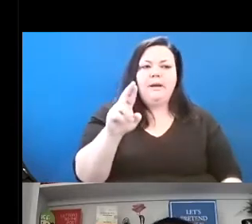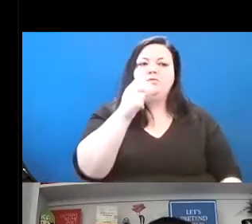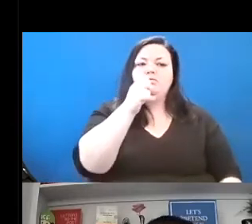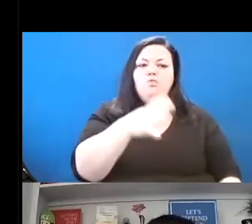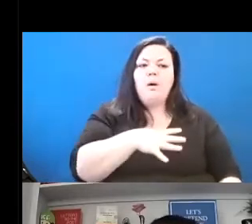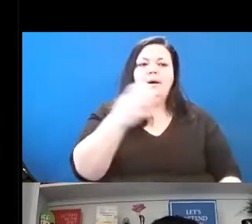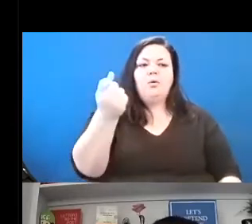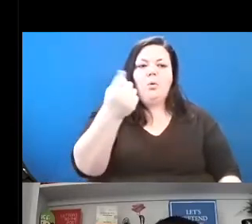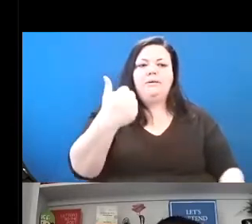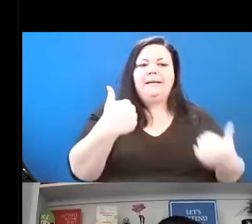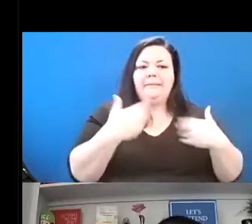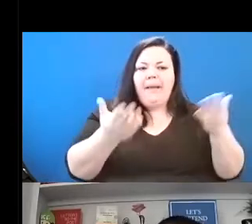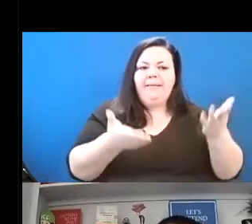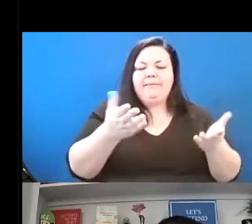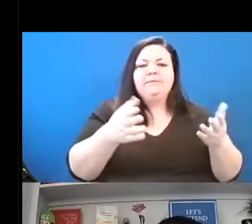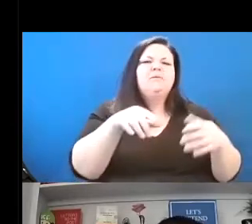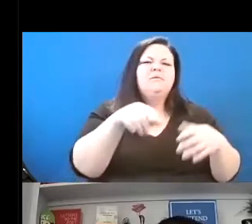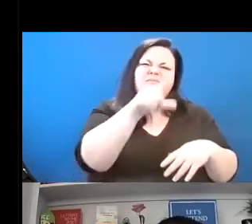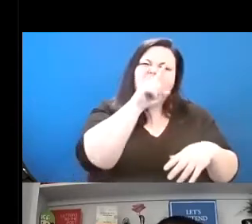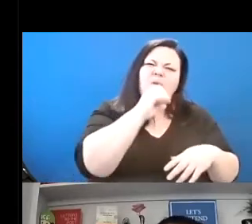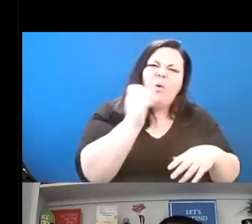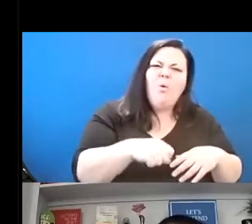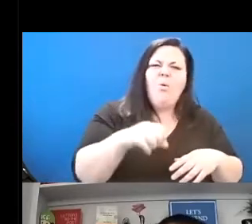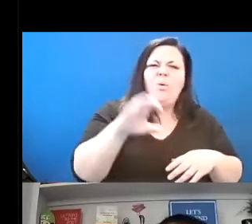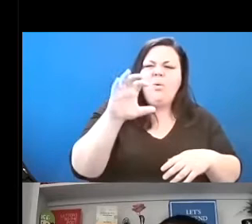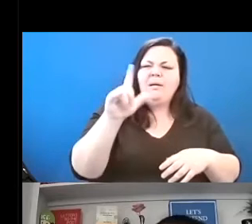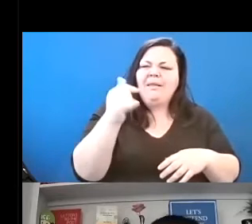old painting it's a very classic painting it's very much something you would see